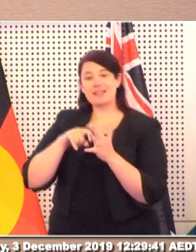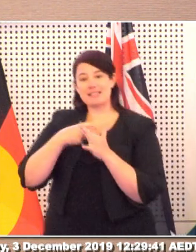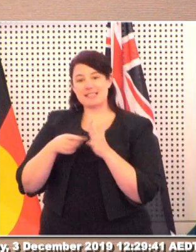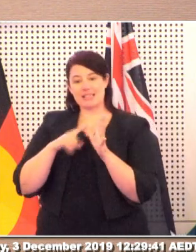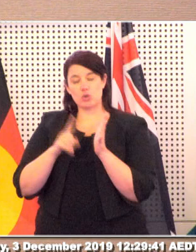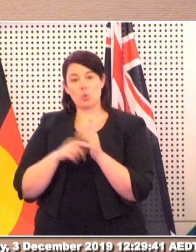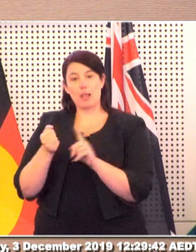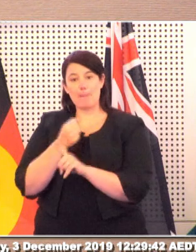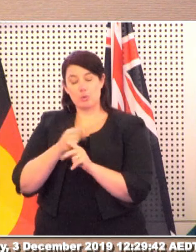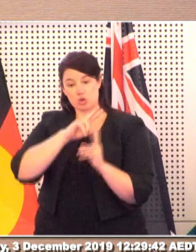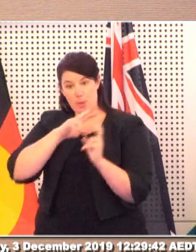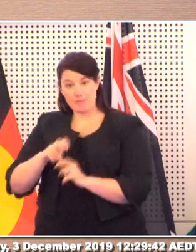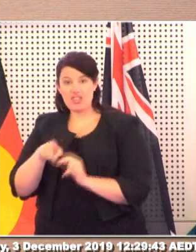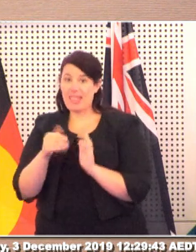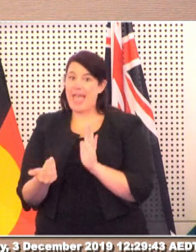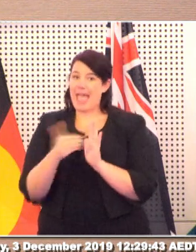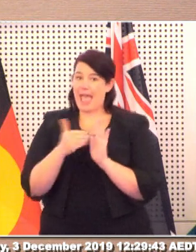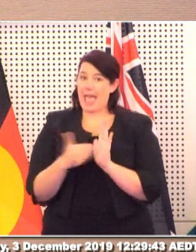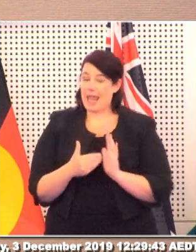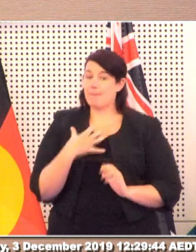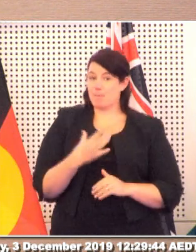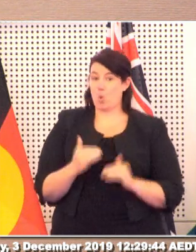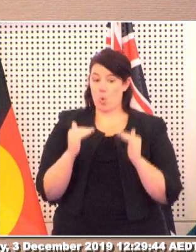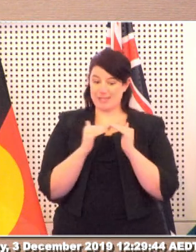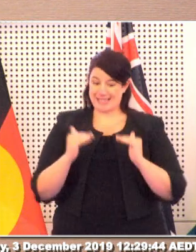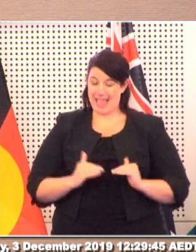standards, I – I think there’s a really interesting question for you about whether